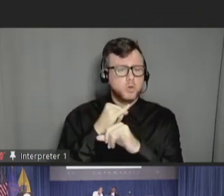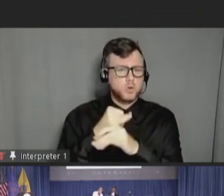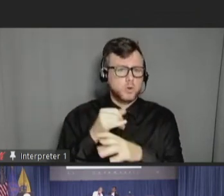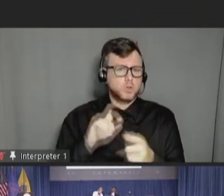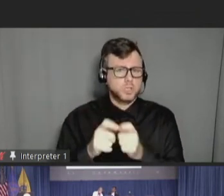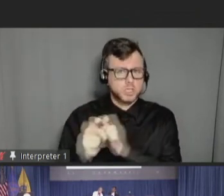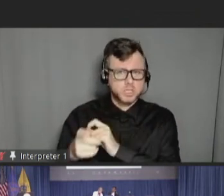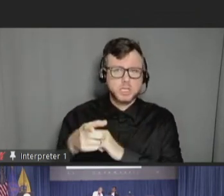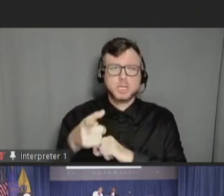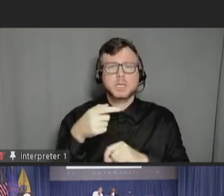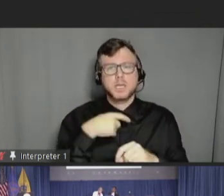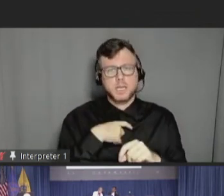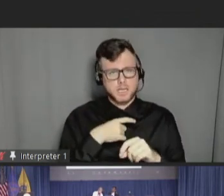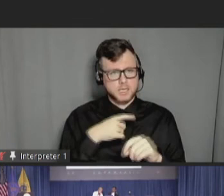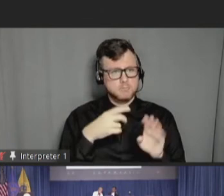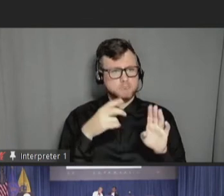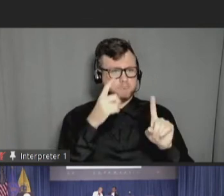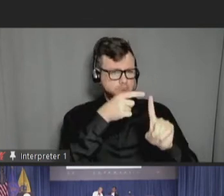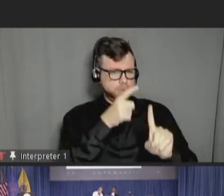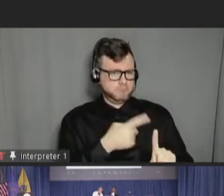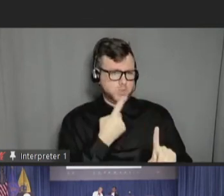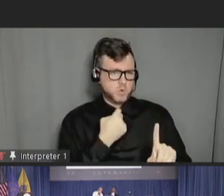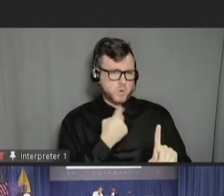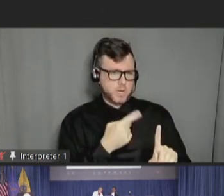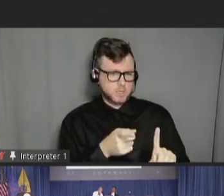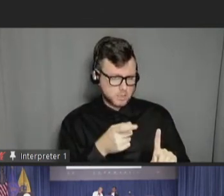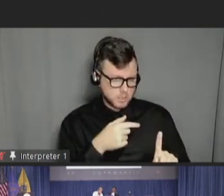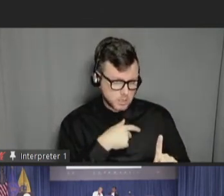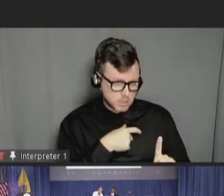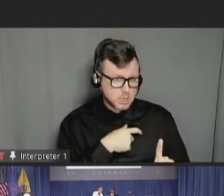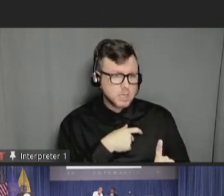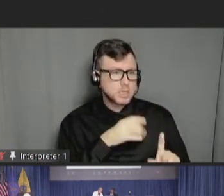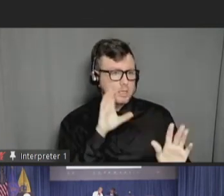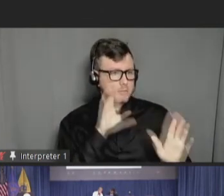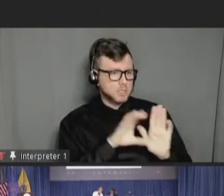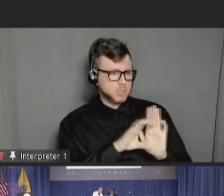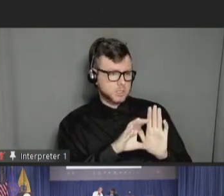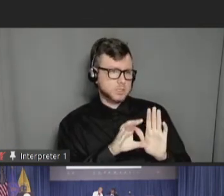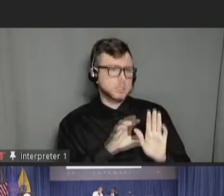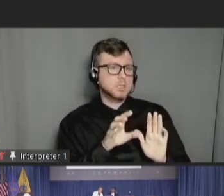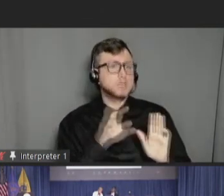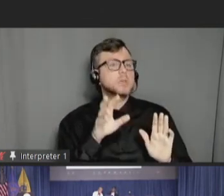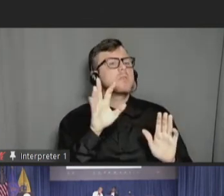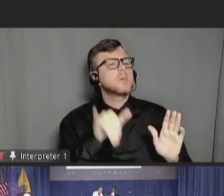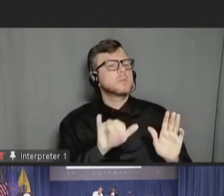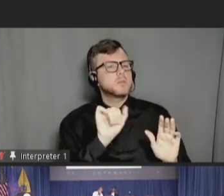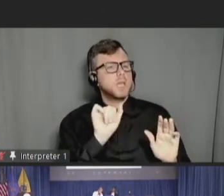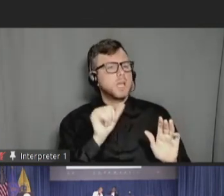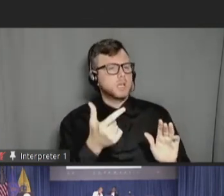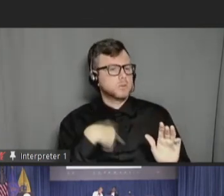in red on the protein 3d model. So, those are the antigens that we are currently looking to